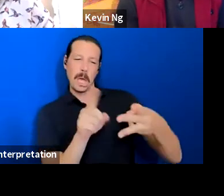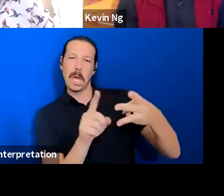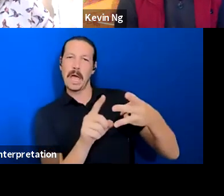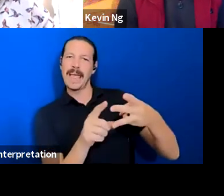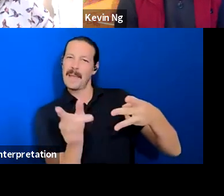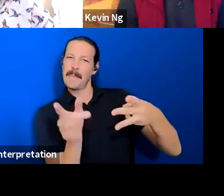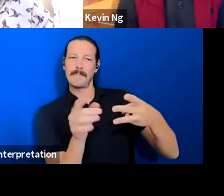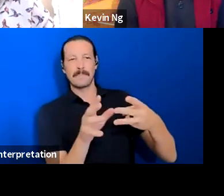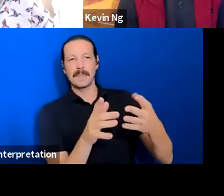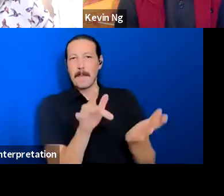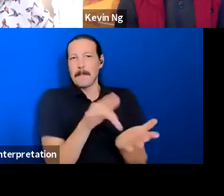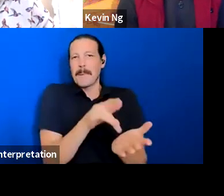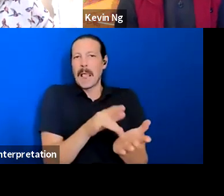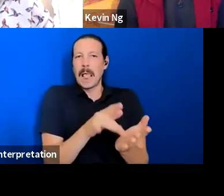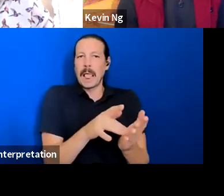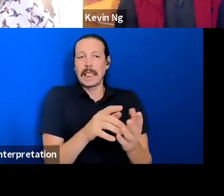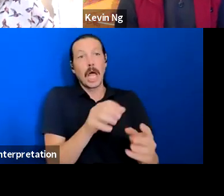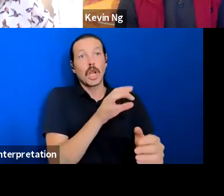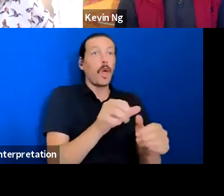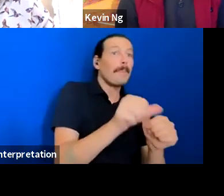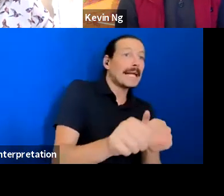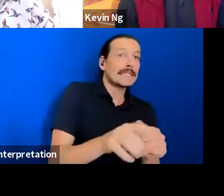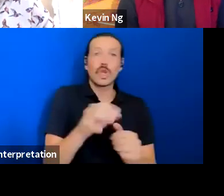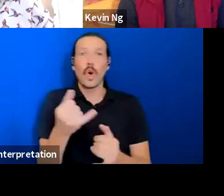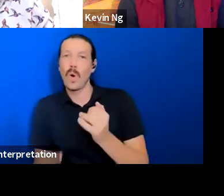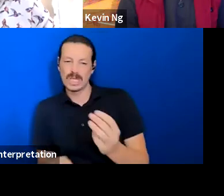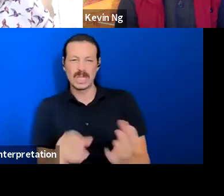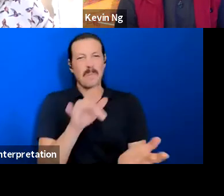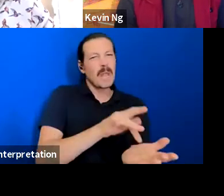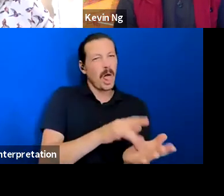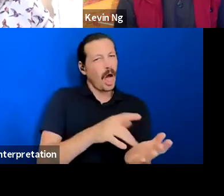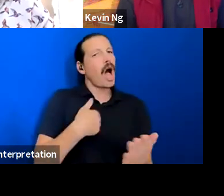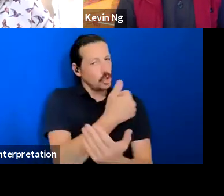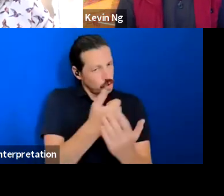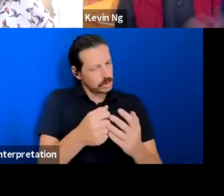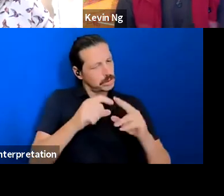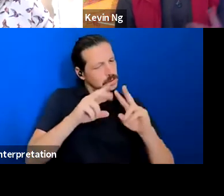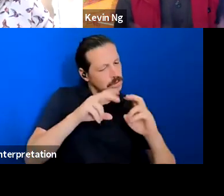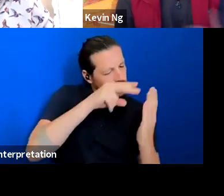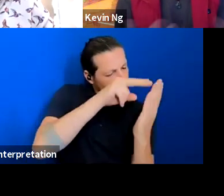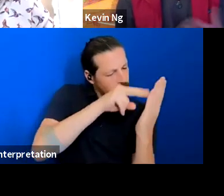I would stick them in the middle and then kind of going into a deep dive of looking through